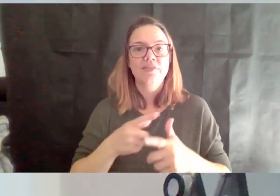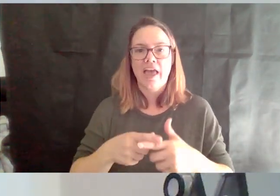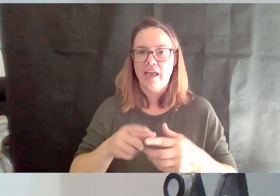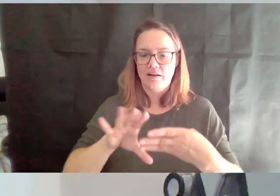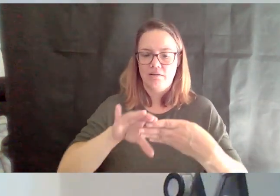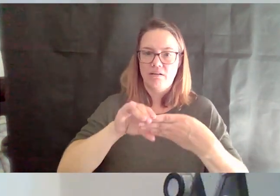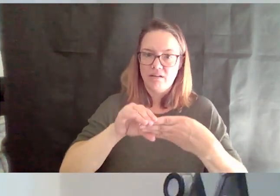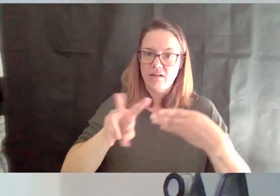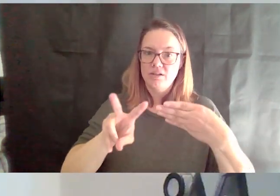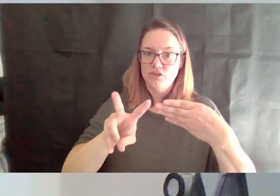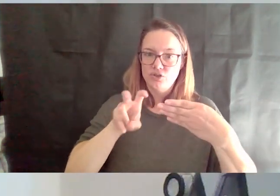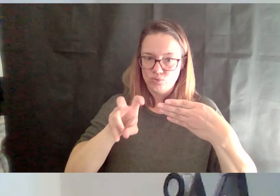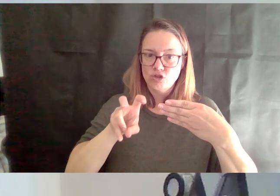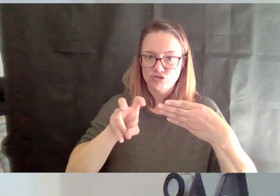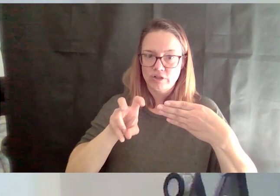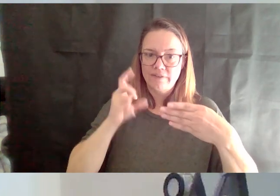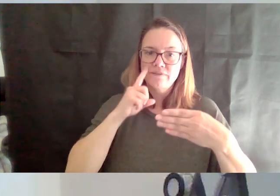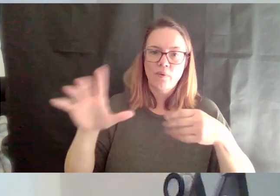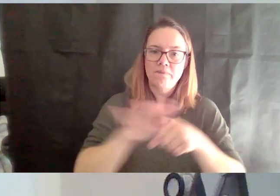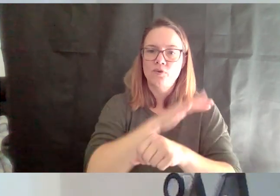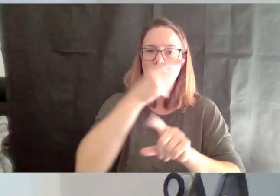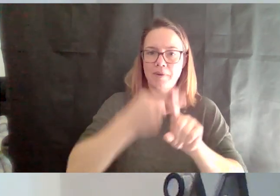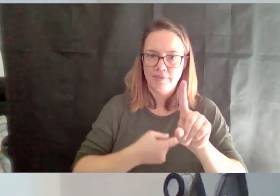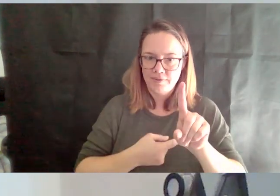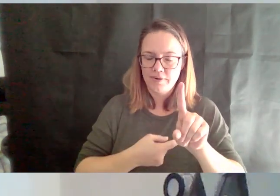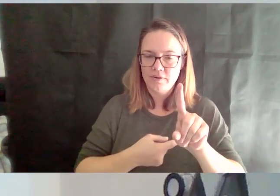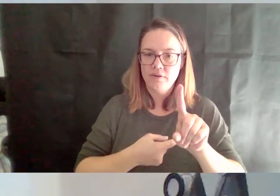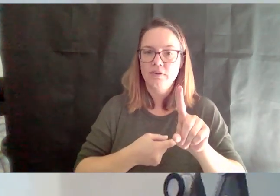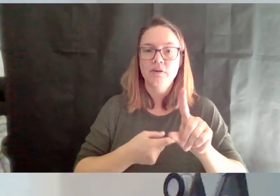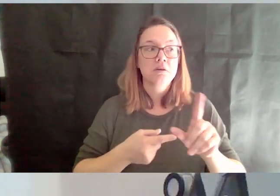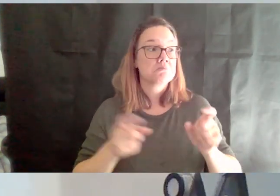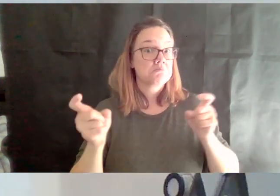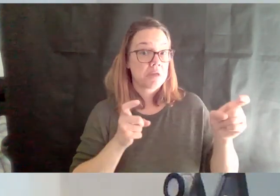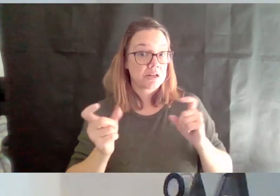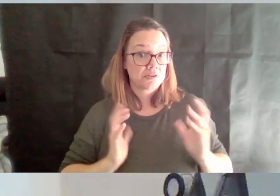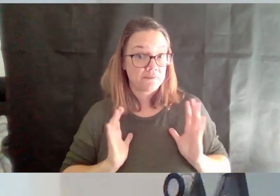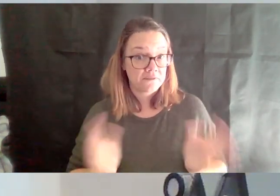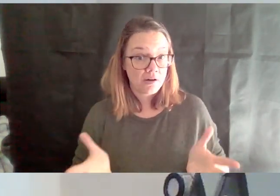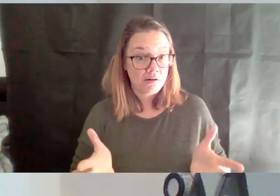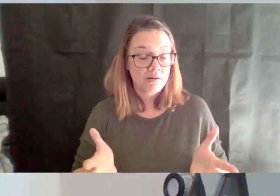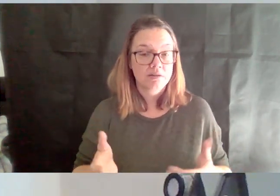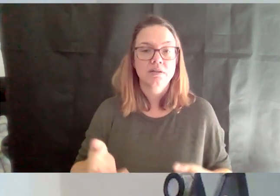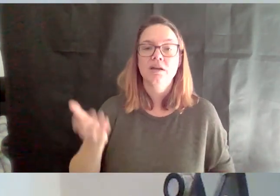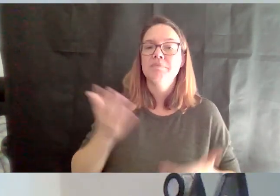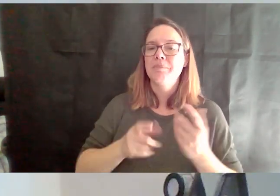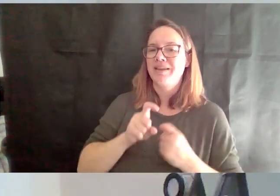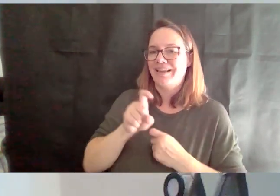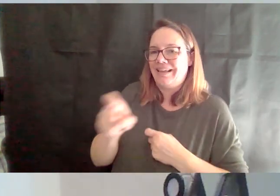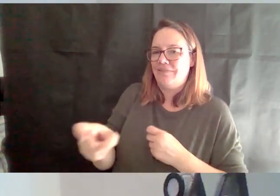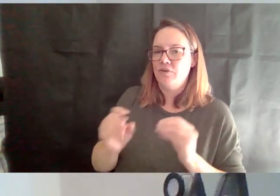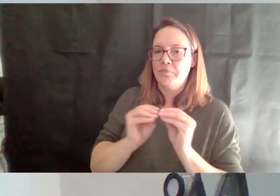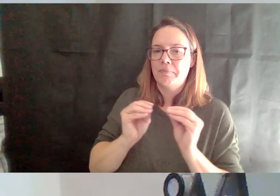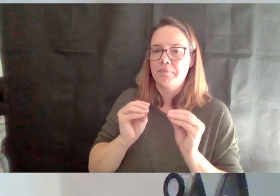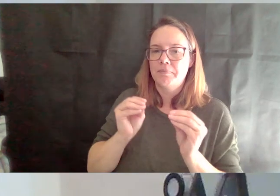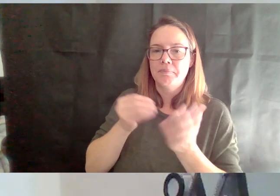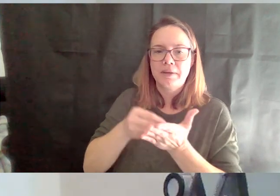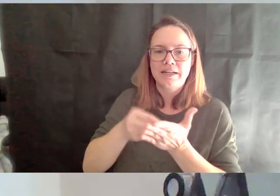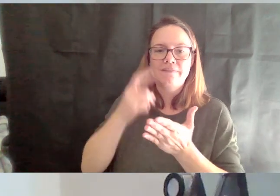And if you can do that, maybe you'll get your $200 plus your money for phone and Excel and all that other stuff.